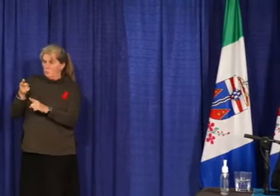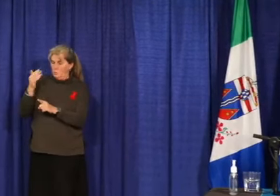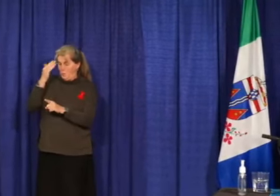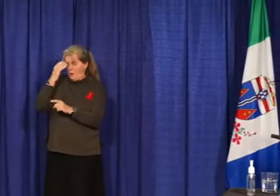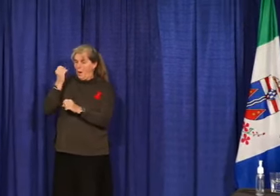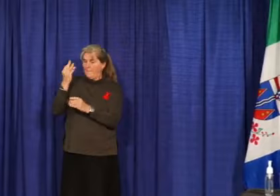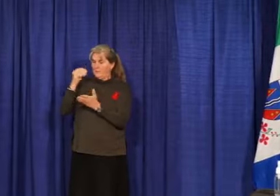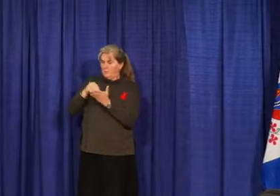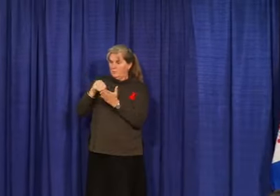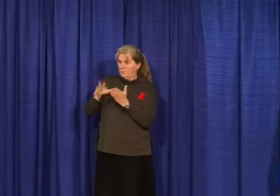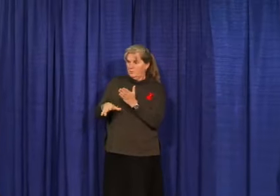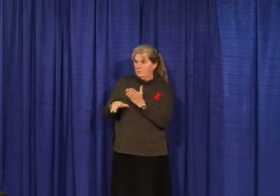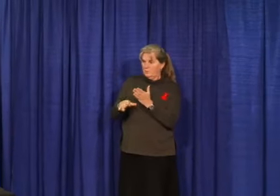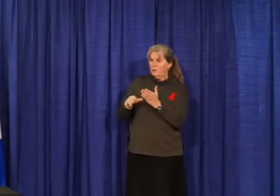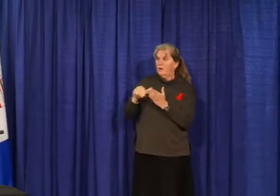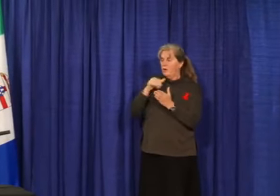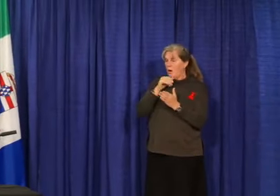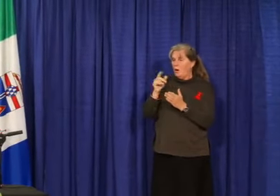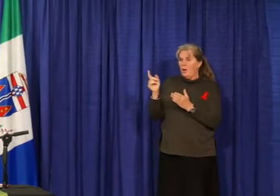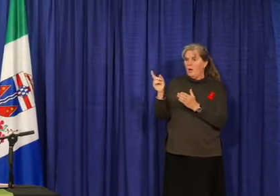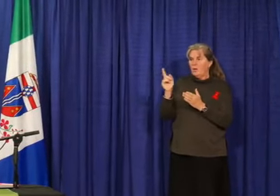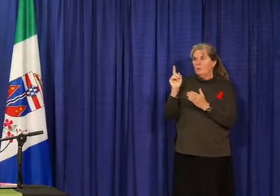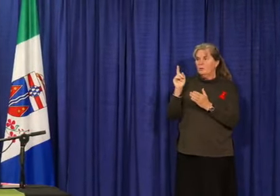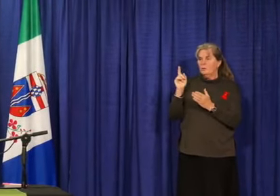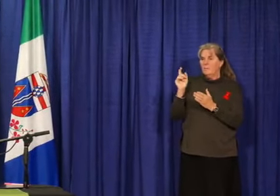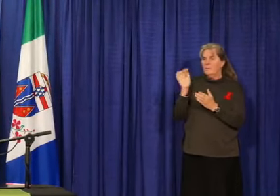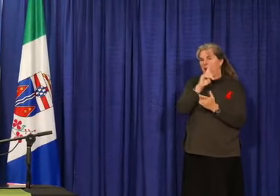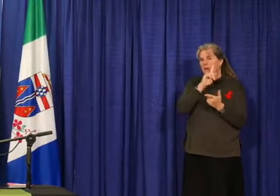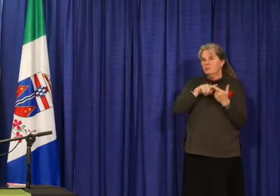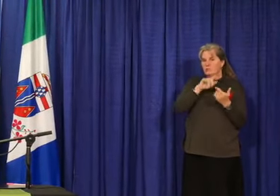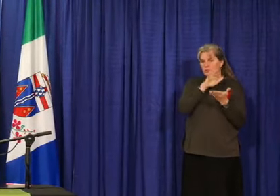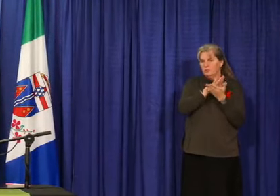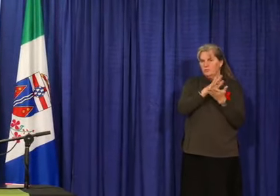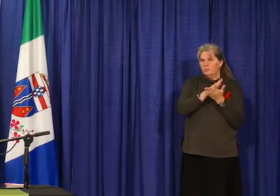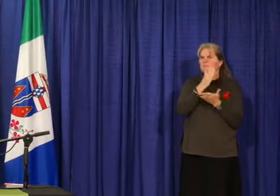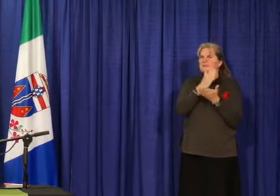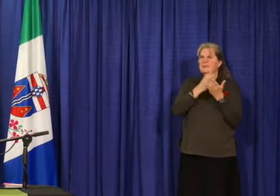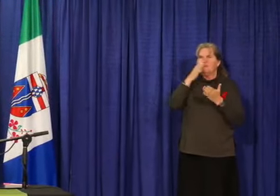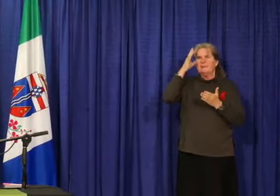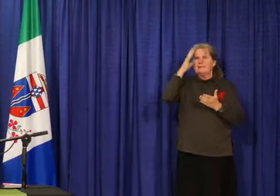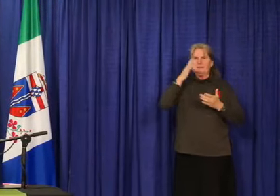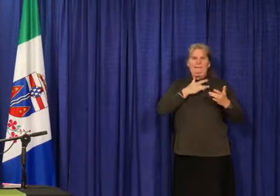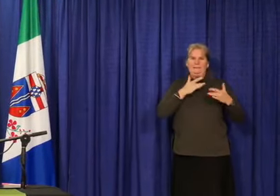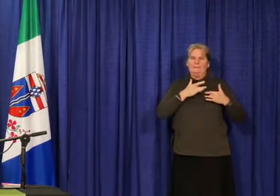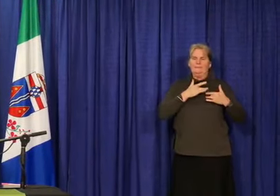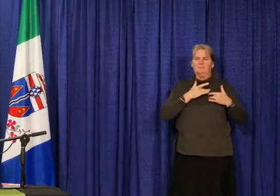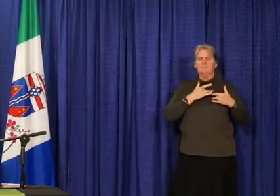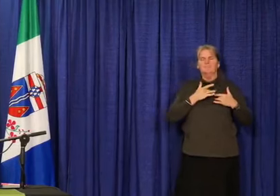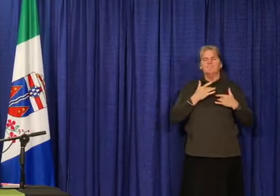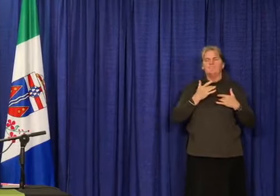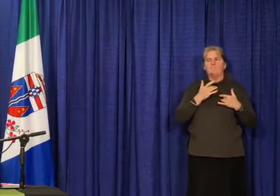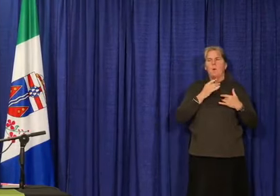idea approximately how many students will not be returning to school this year? I have been hearing quite a few parents who plan on